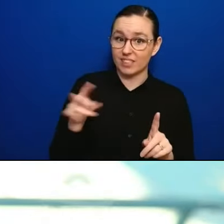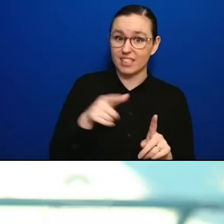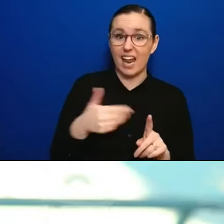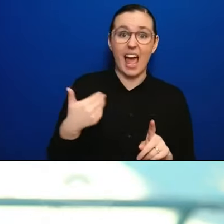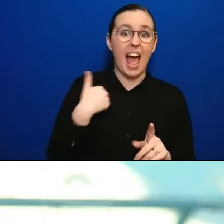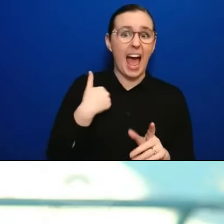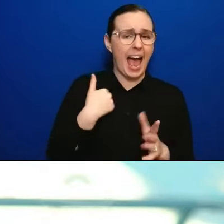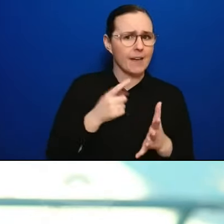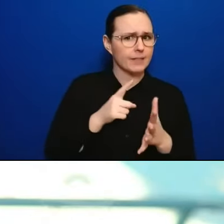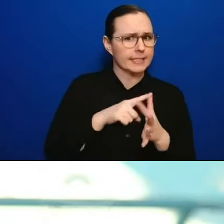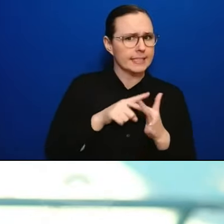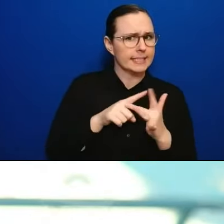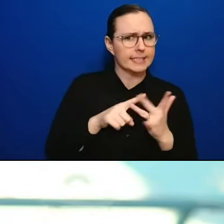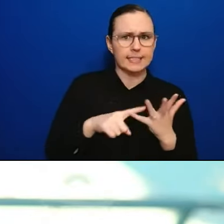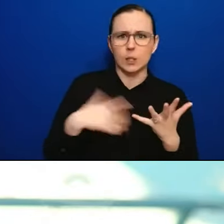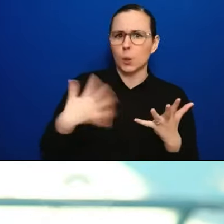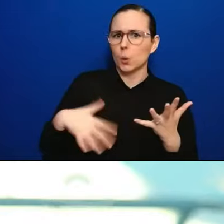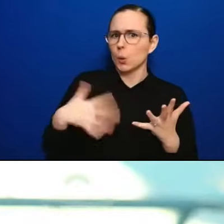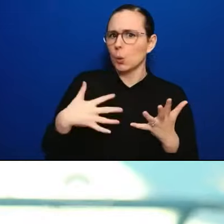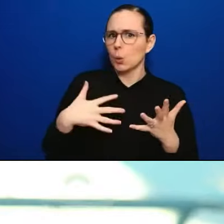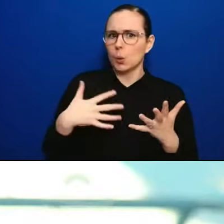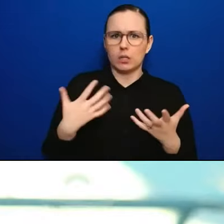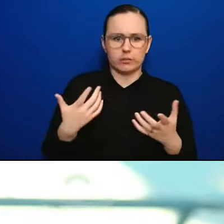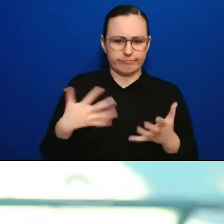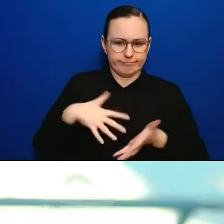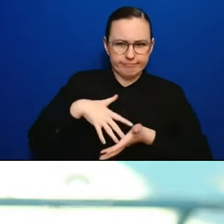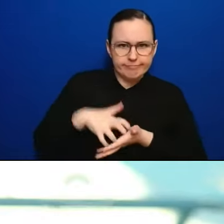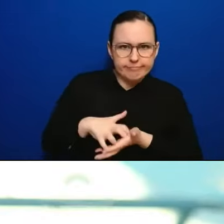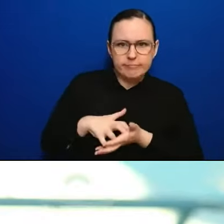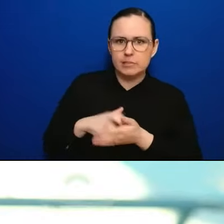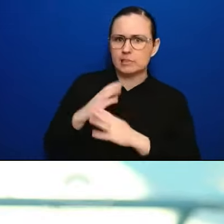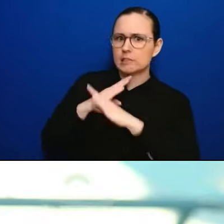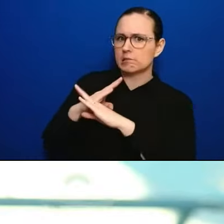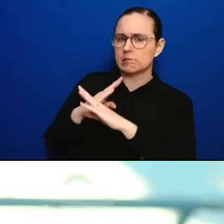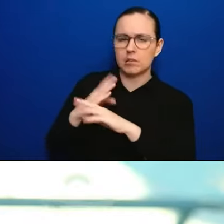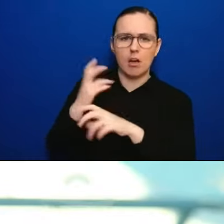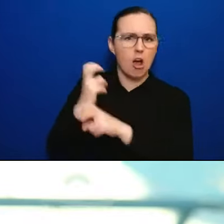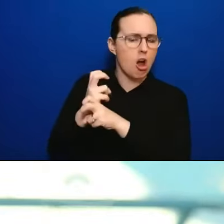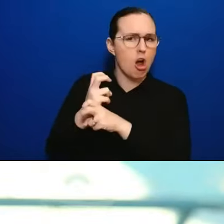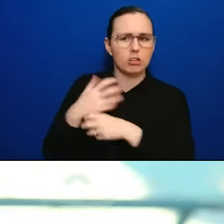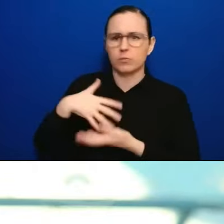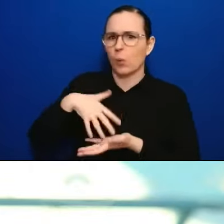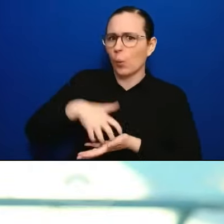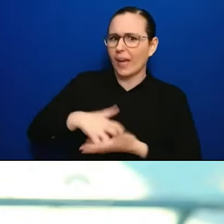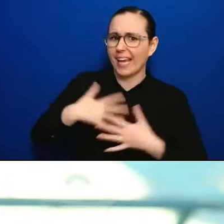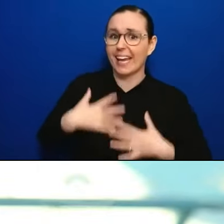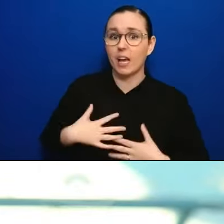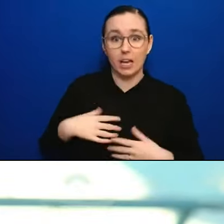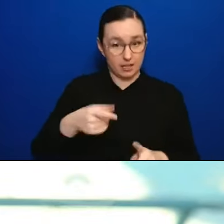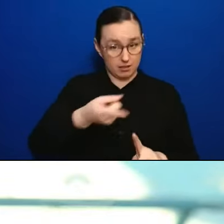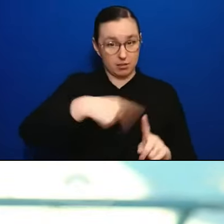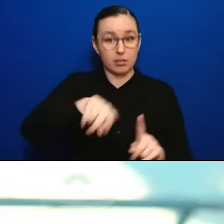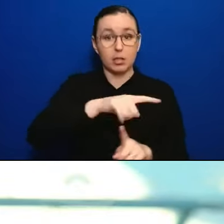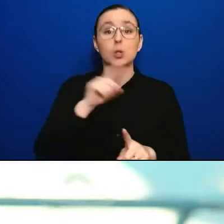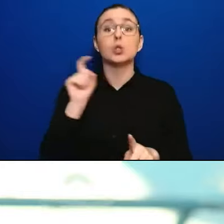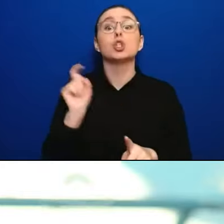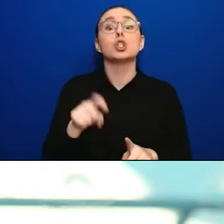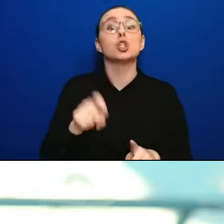have in the 12 to 17 year age group who have clinically